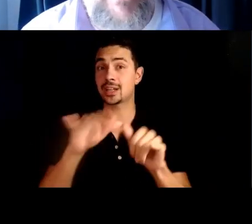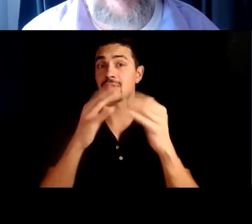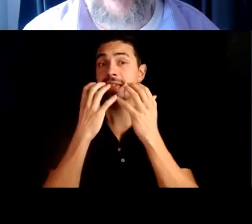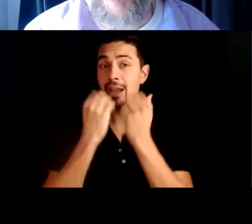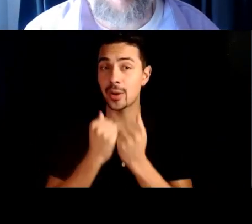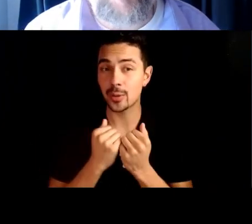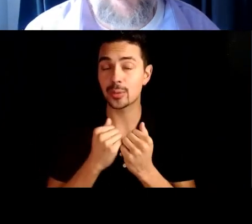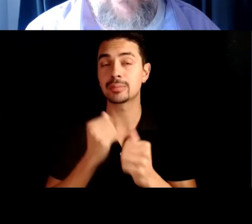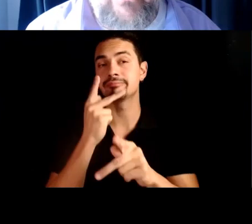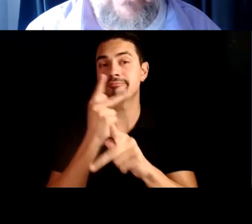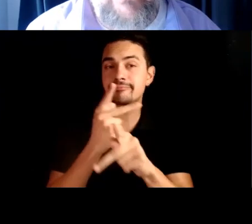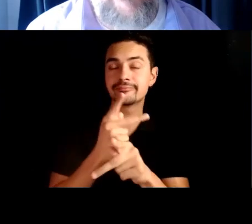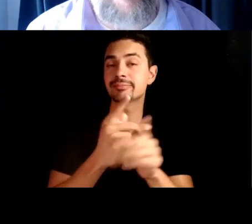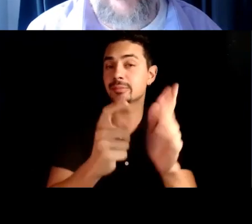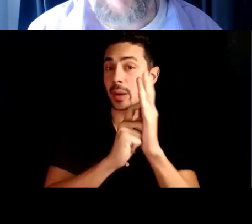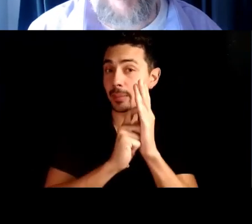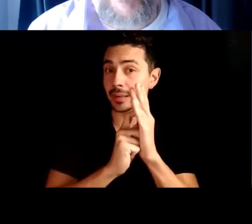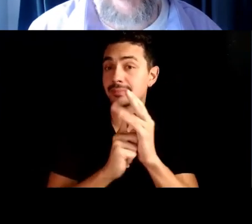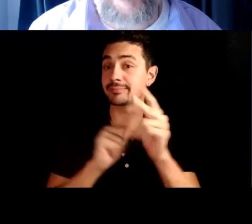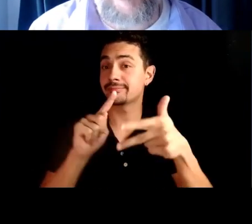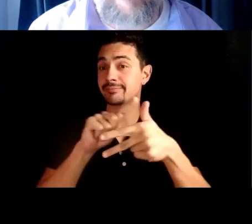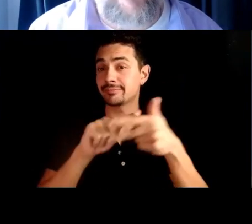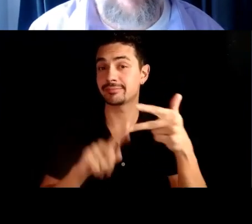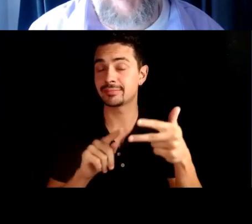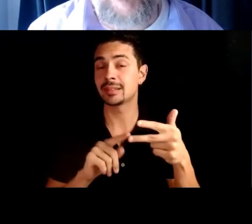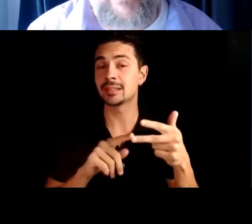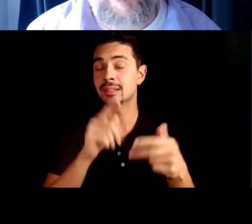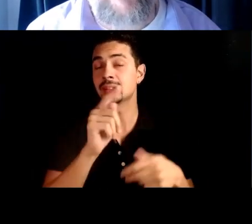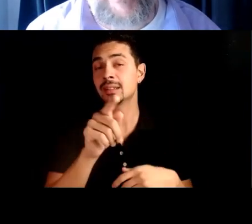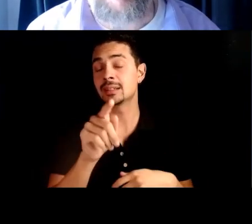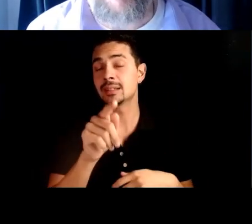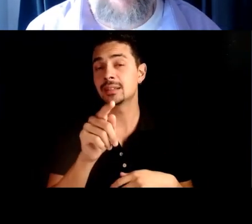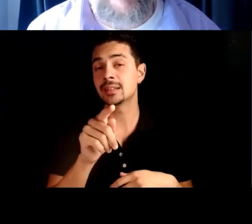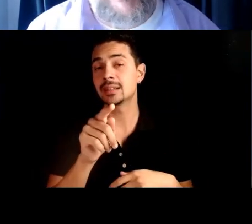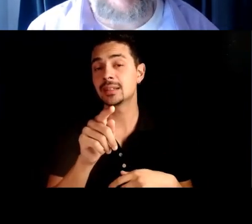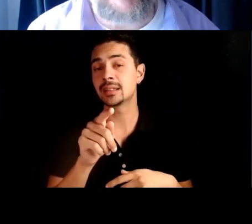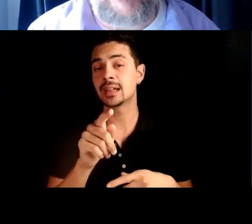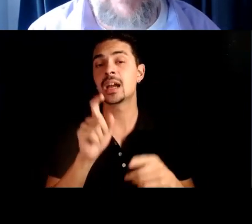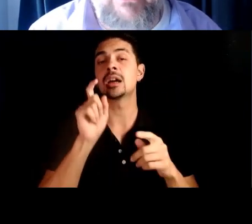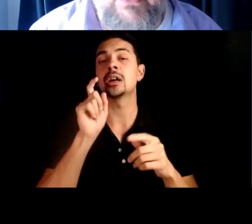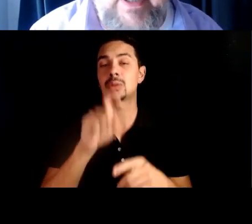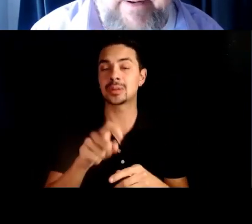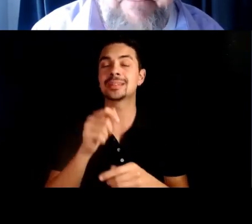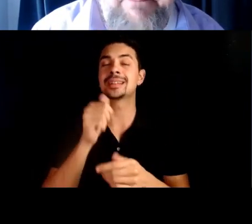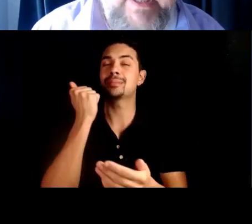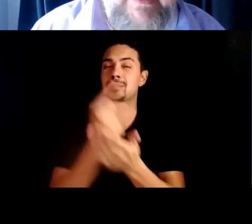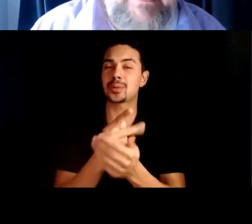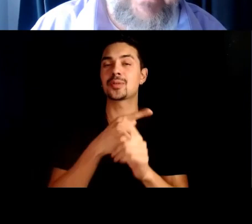It meant getting approval from a medical, from a mental health provider before accessing medical care.